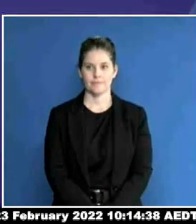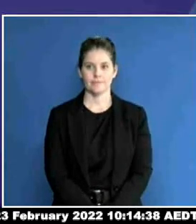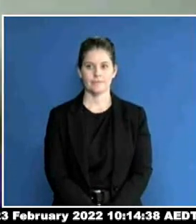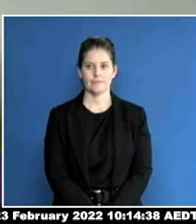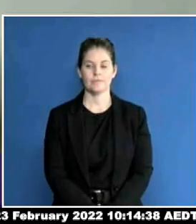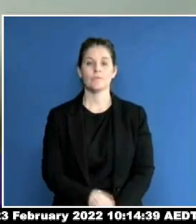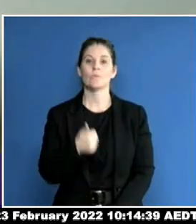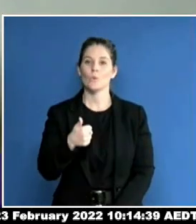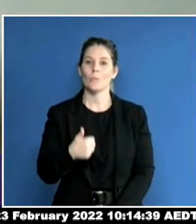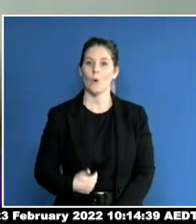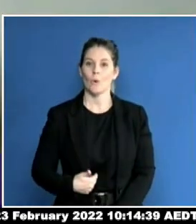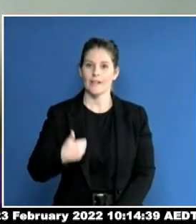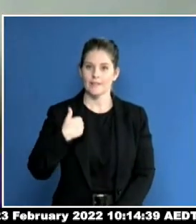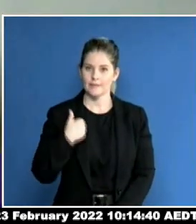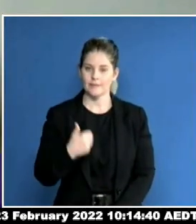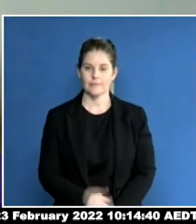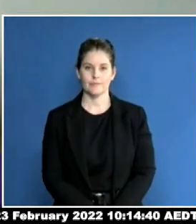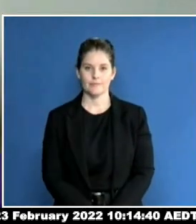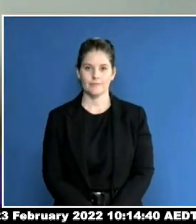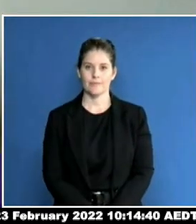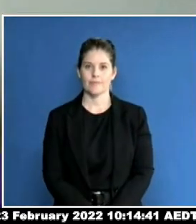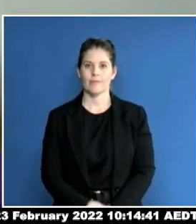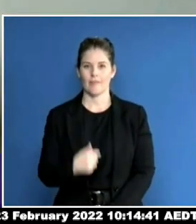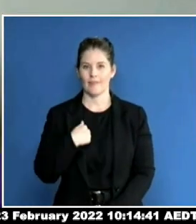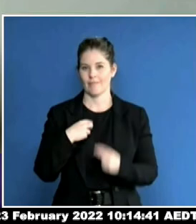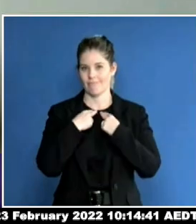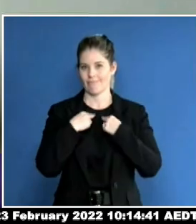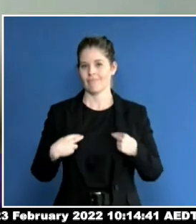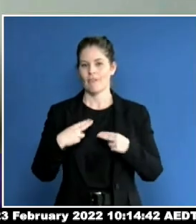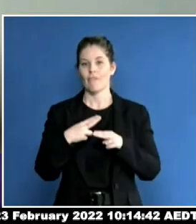I appear on behalf of State of Victoria. Thank you, Mr Chesterman.